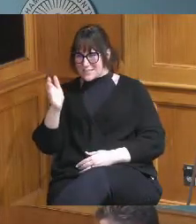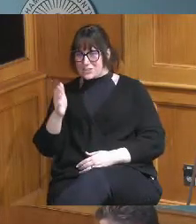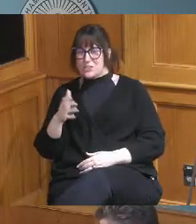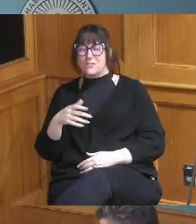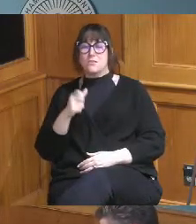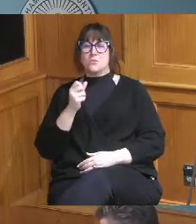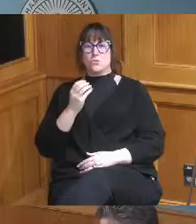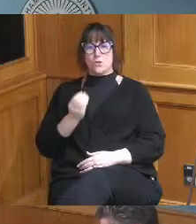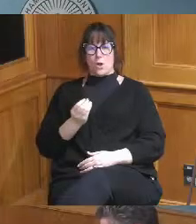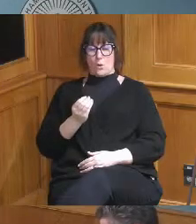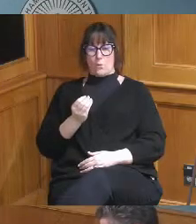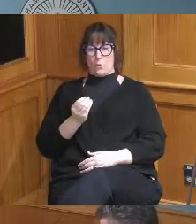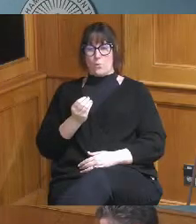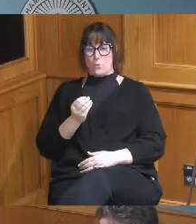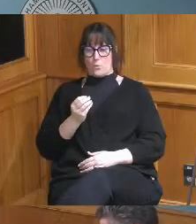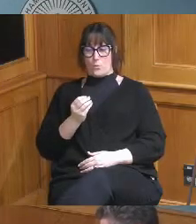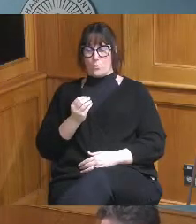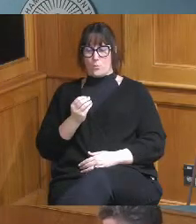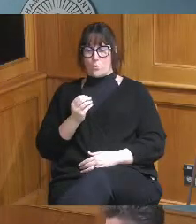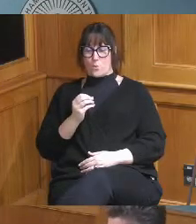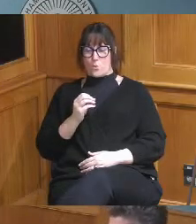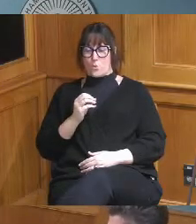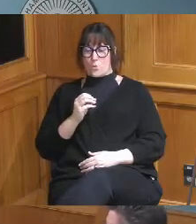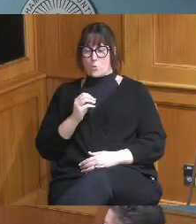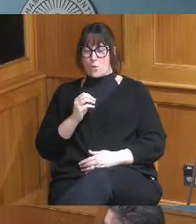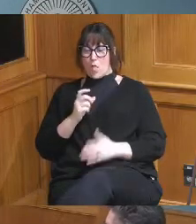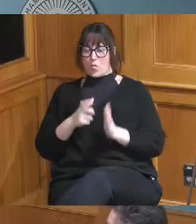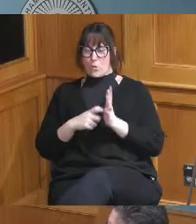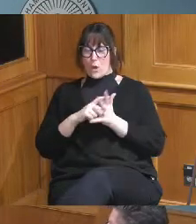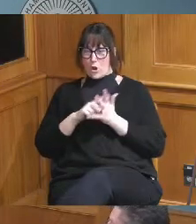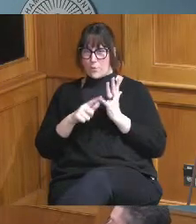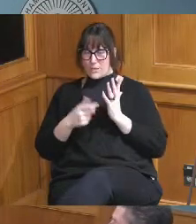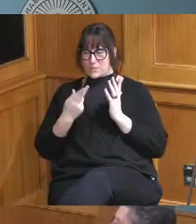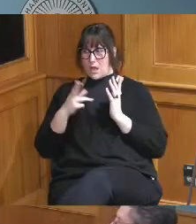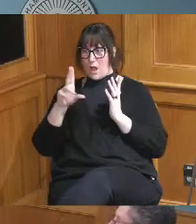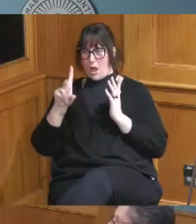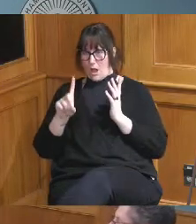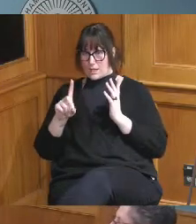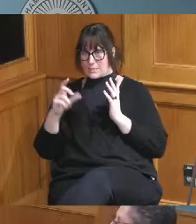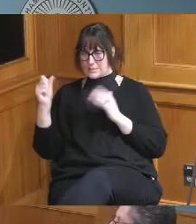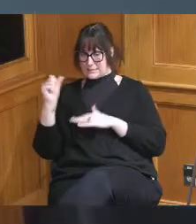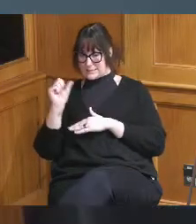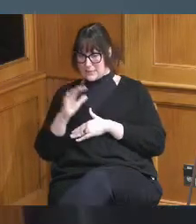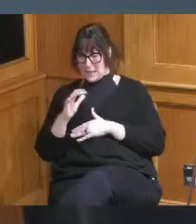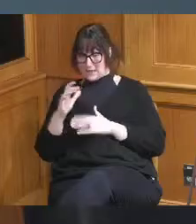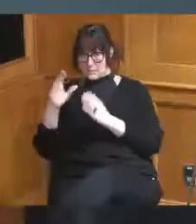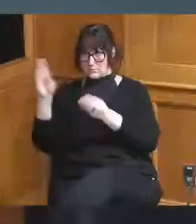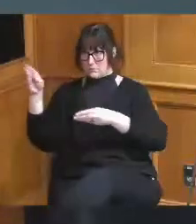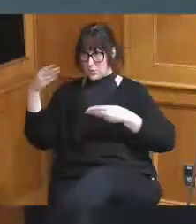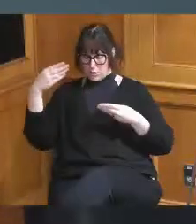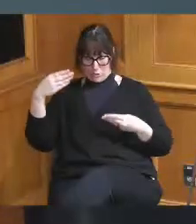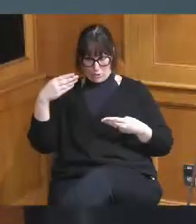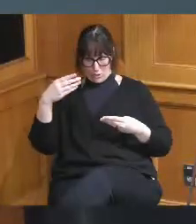that you are looking at is specifically what HUD sent you as a criteria or did we add some on for